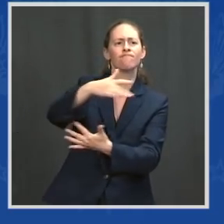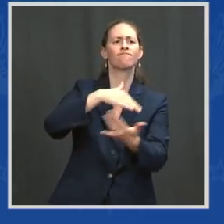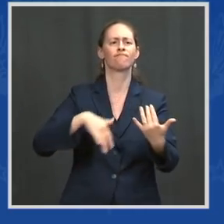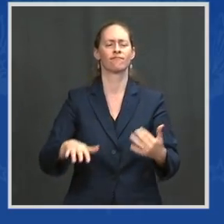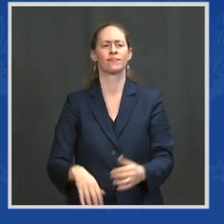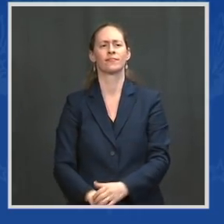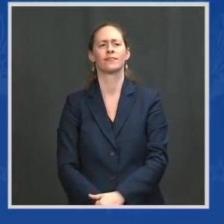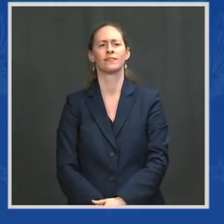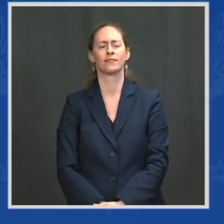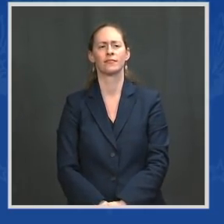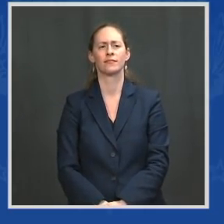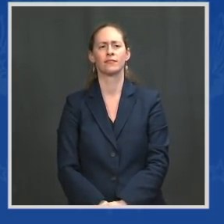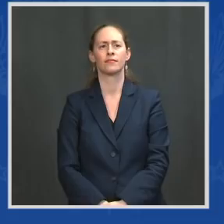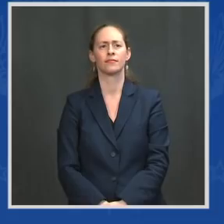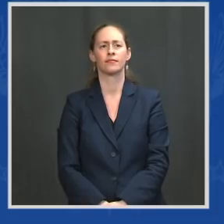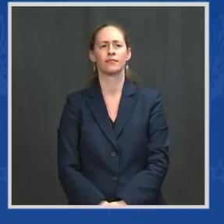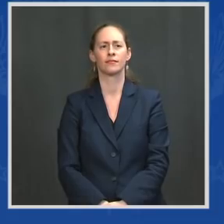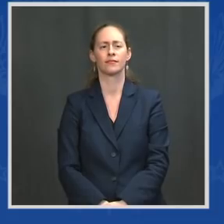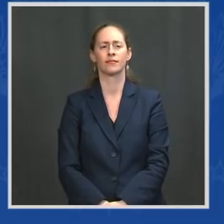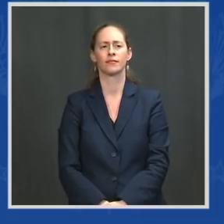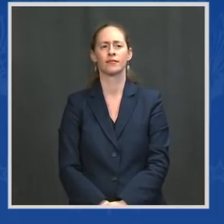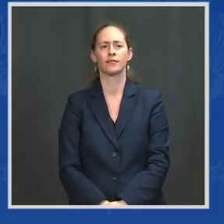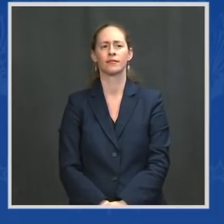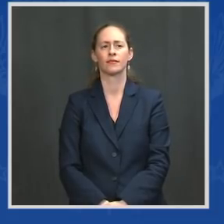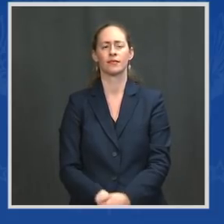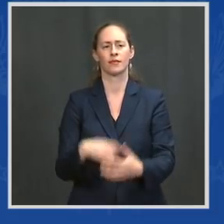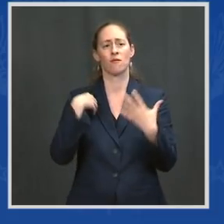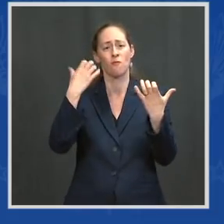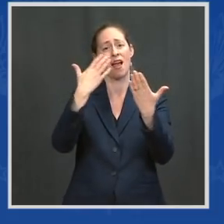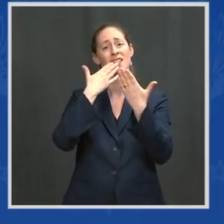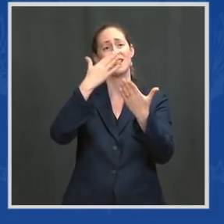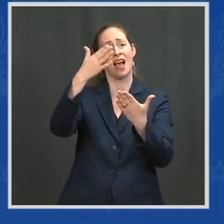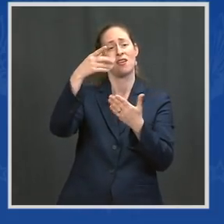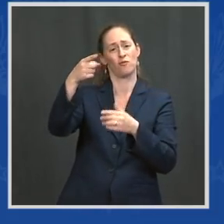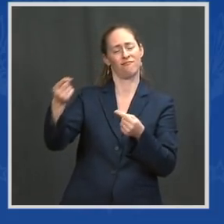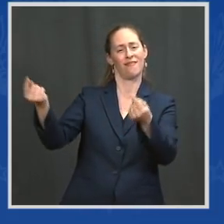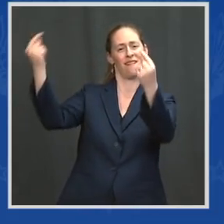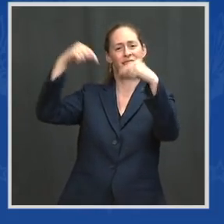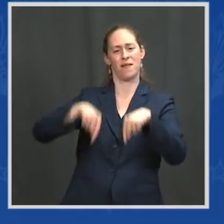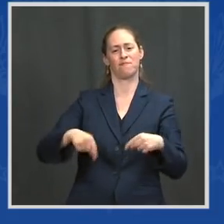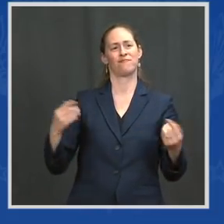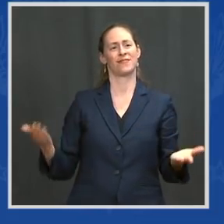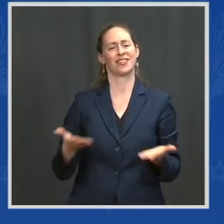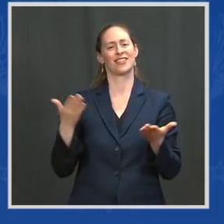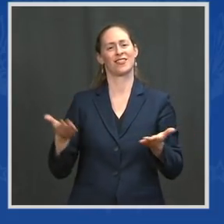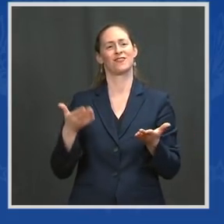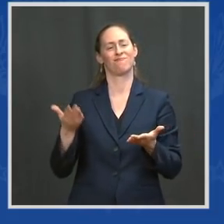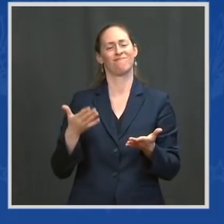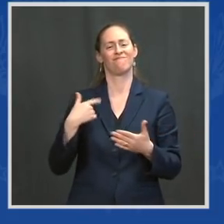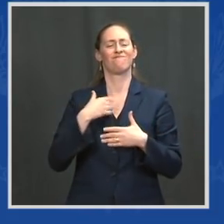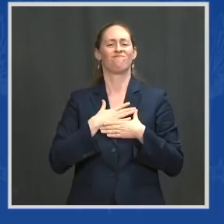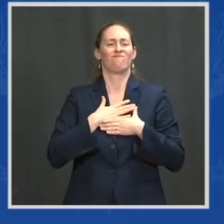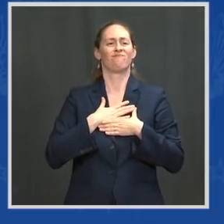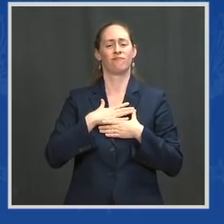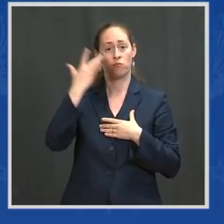for choosing Lake Charles as your first stop today, because nine months ago you would not have recognized this place.